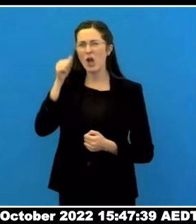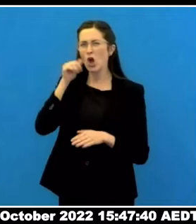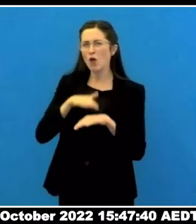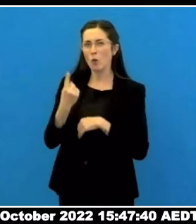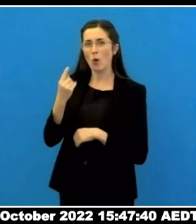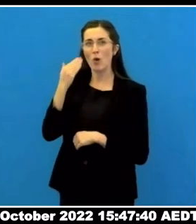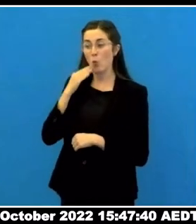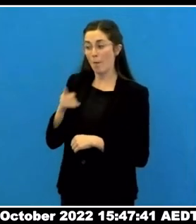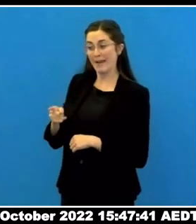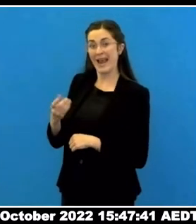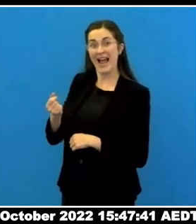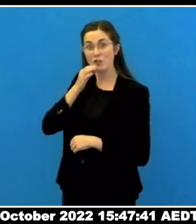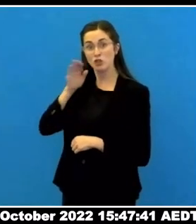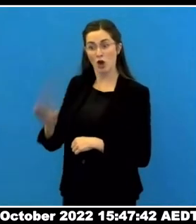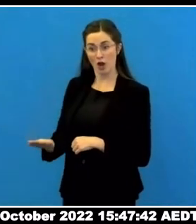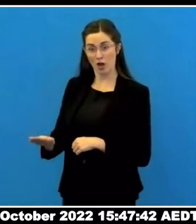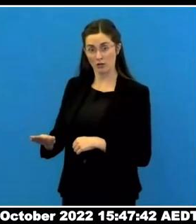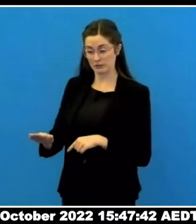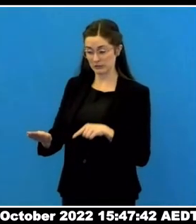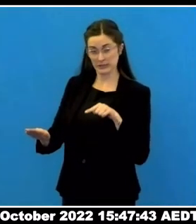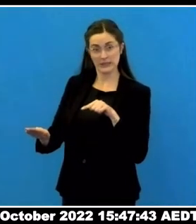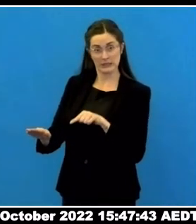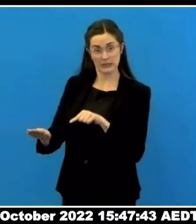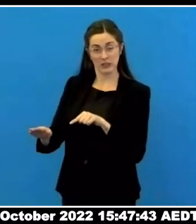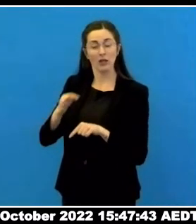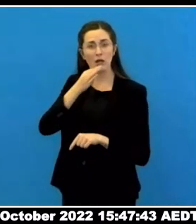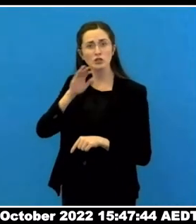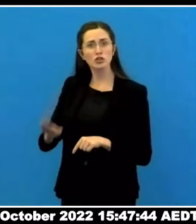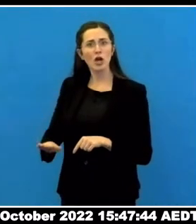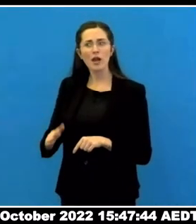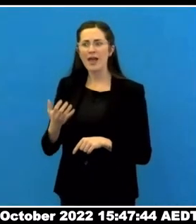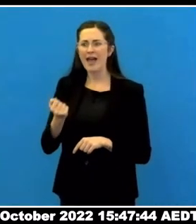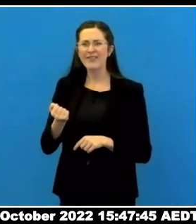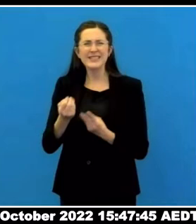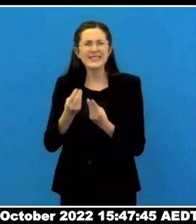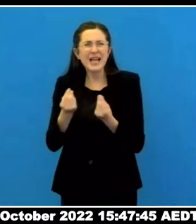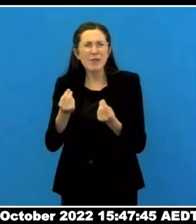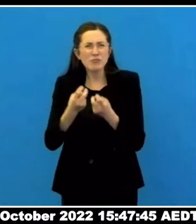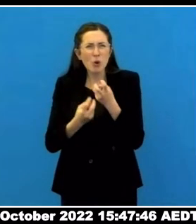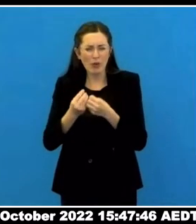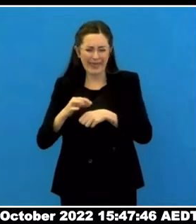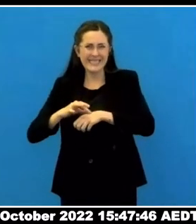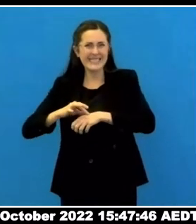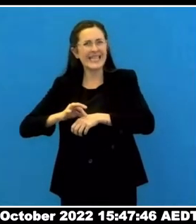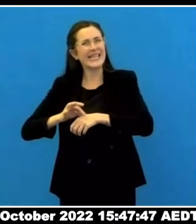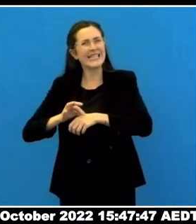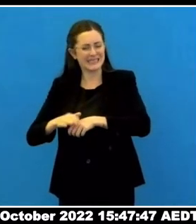She has a child and that child had a, like, skin problem and that skin problem,